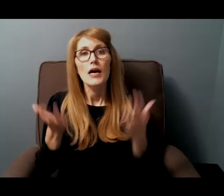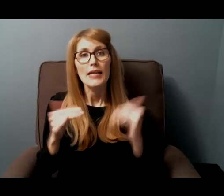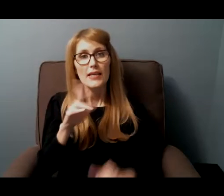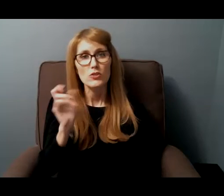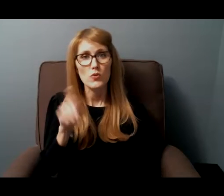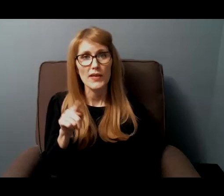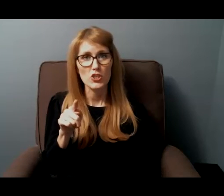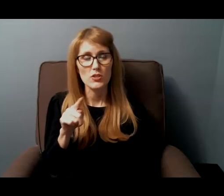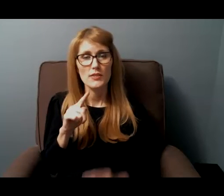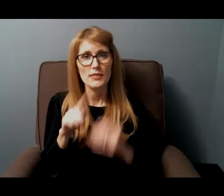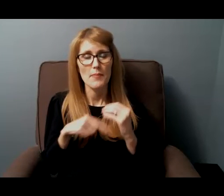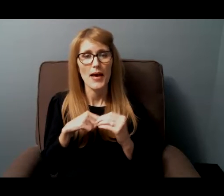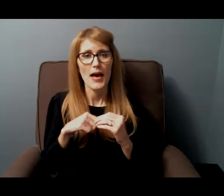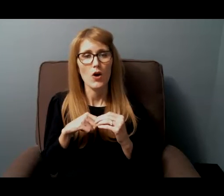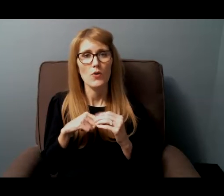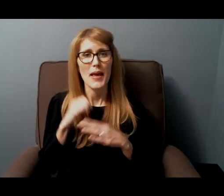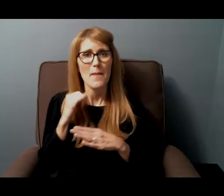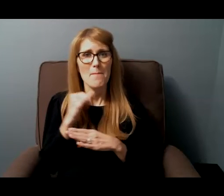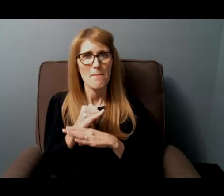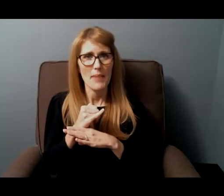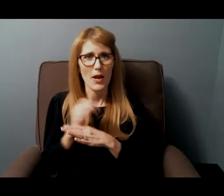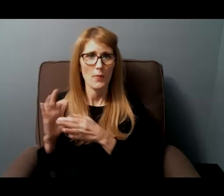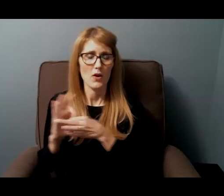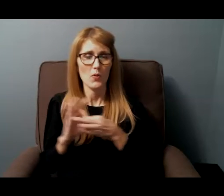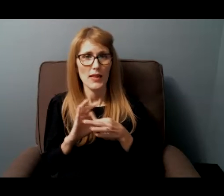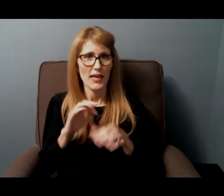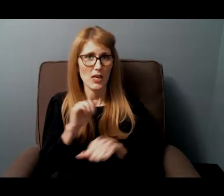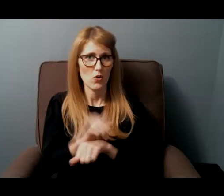impairment related work expenses. >> MOLLY SULLIVAN: Yeah.